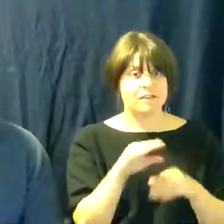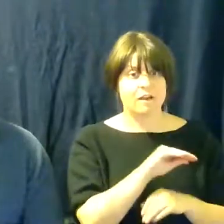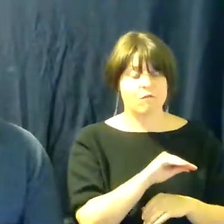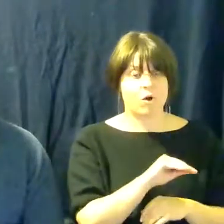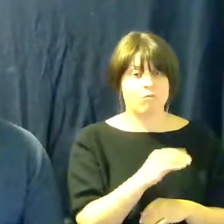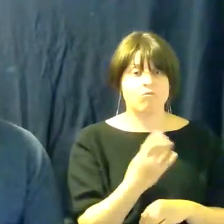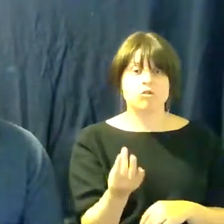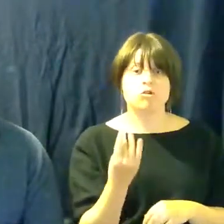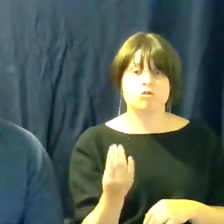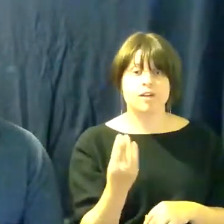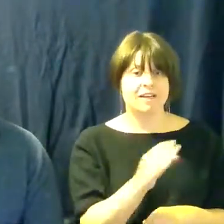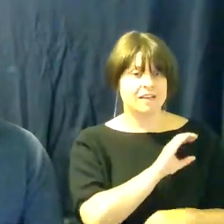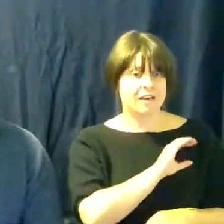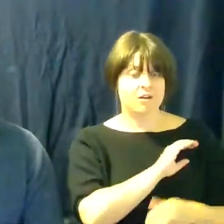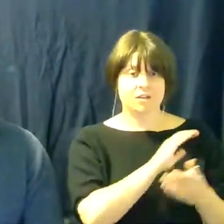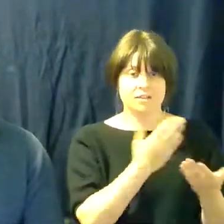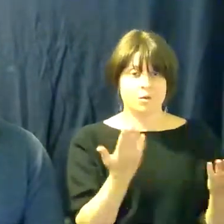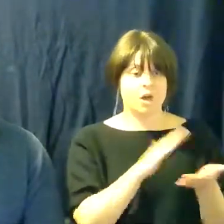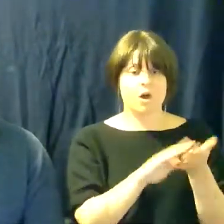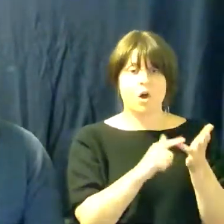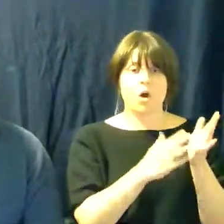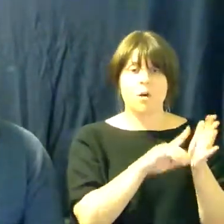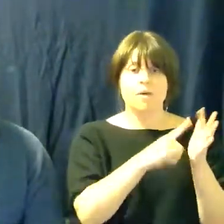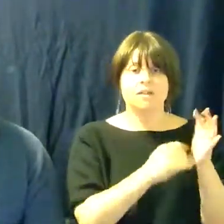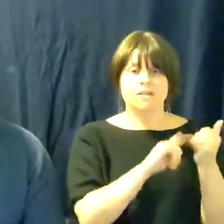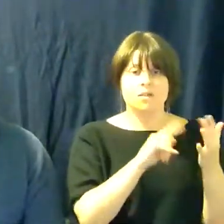of "mentor" come from. The name